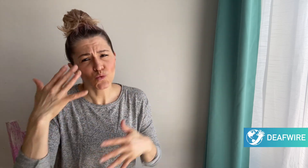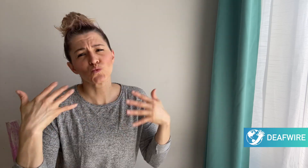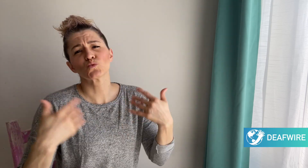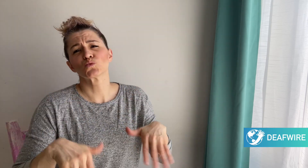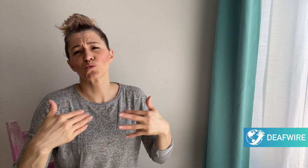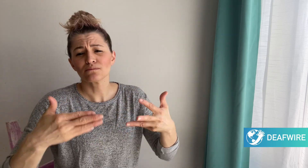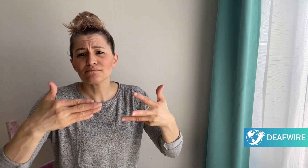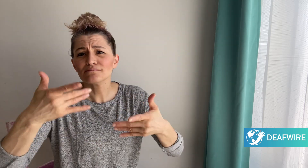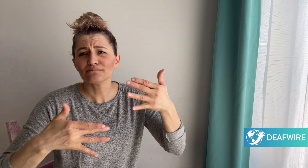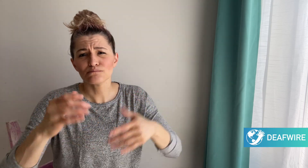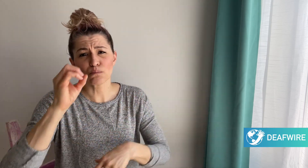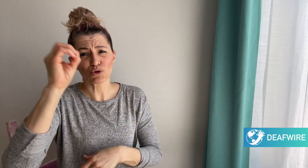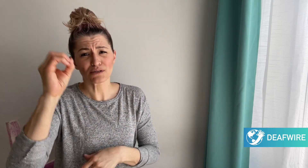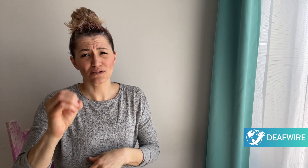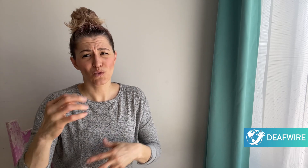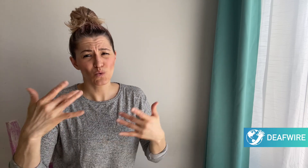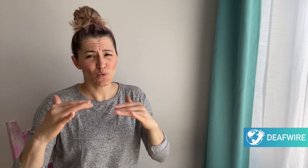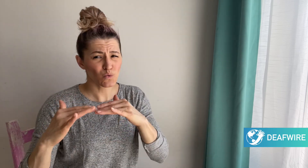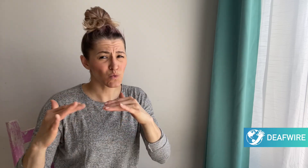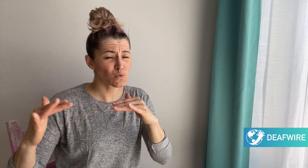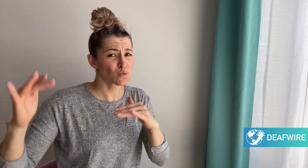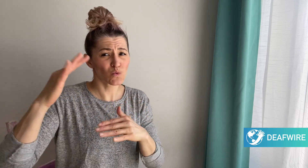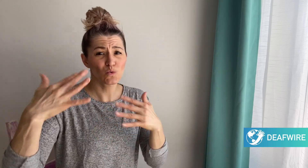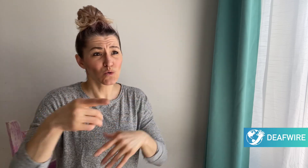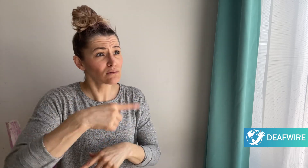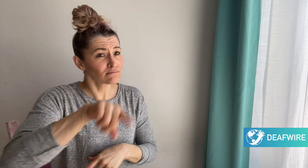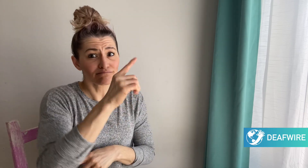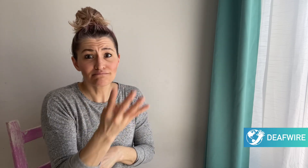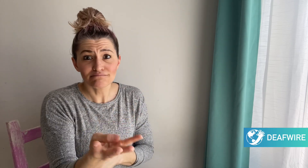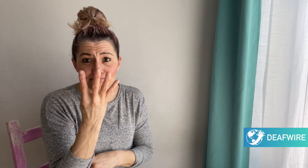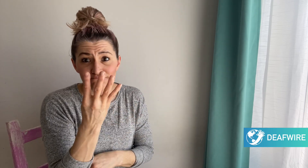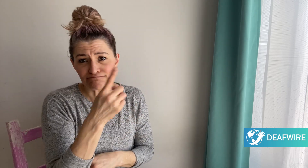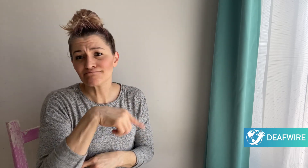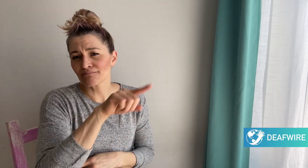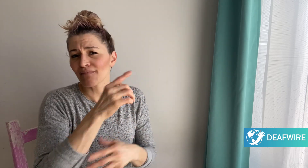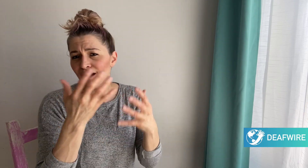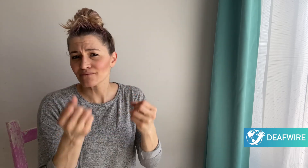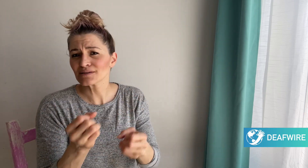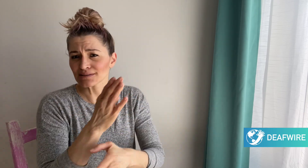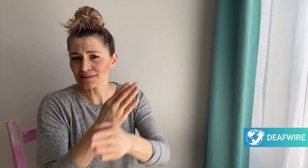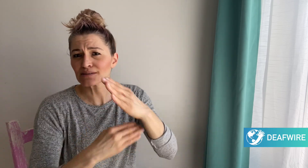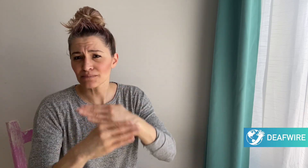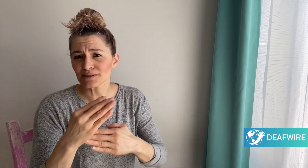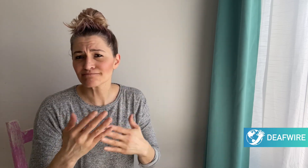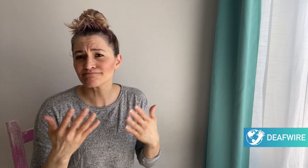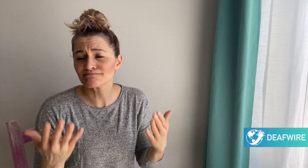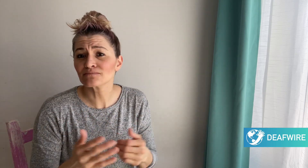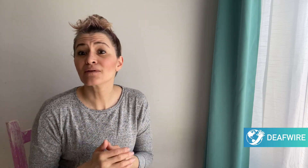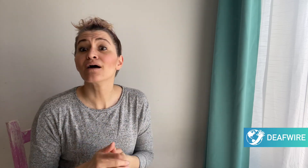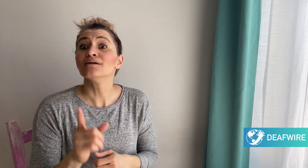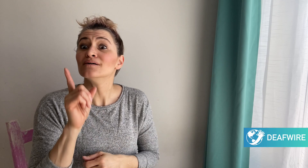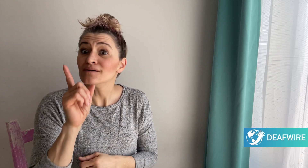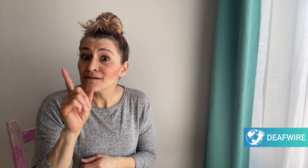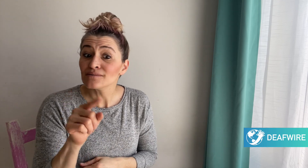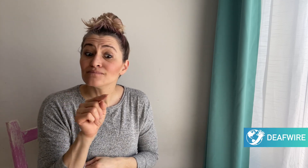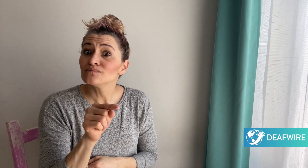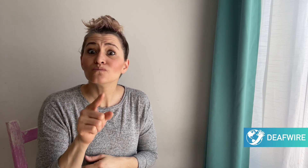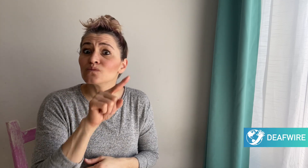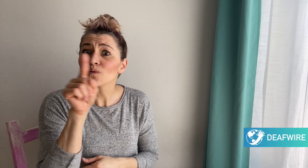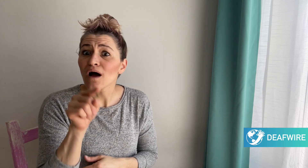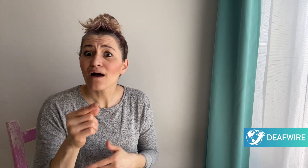But we know a high percentage of prisoners have a disability,